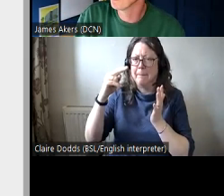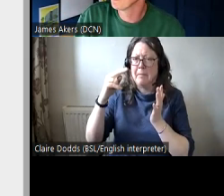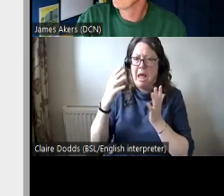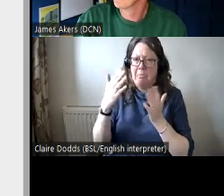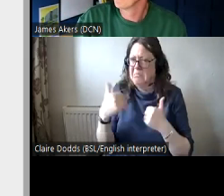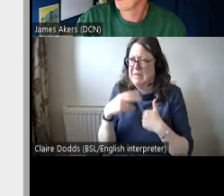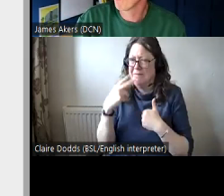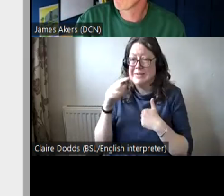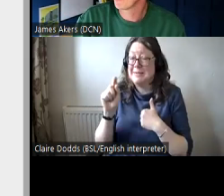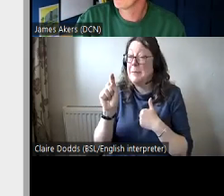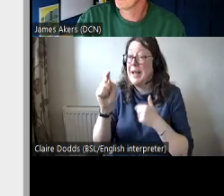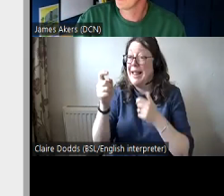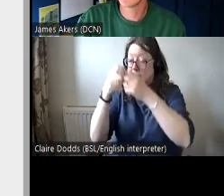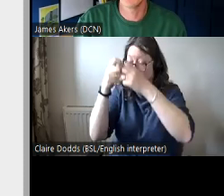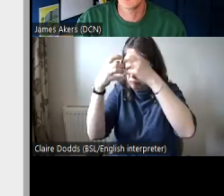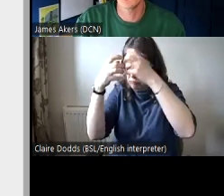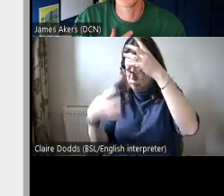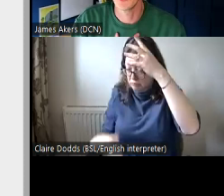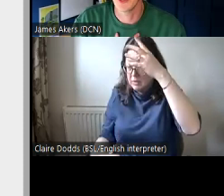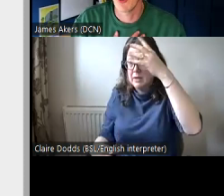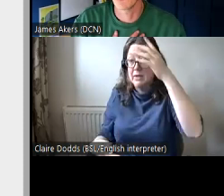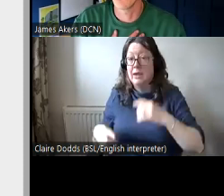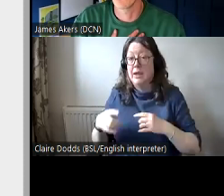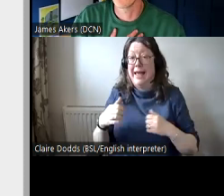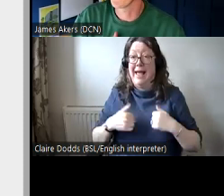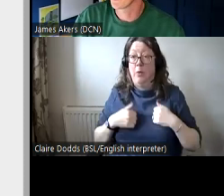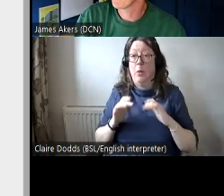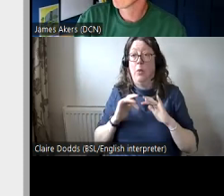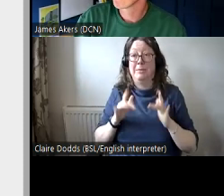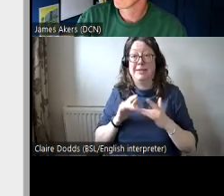but our website is in that, so digitalculturenetwork.org.uk.